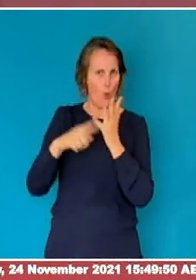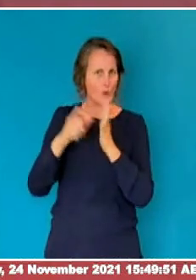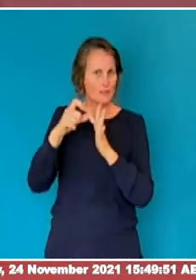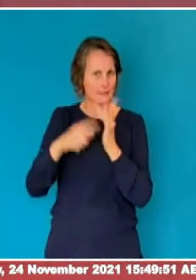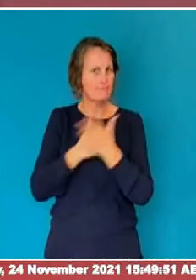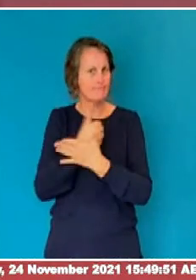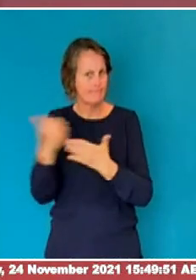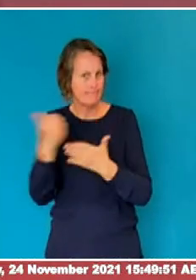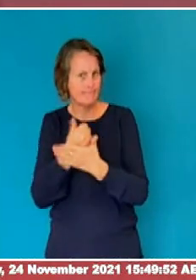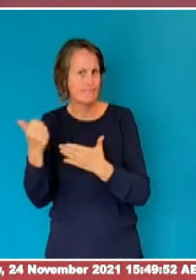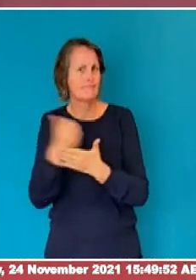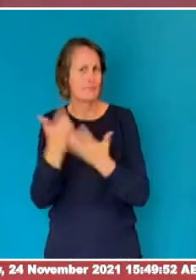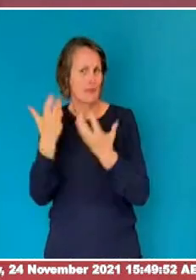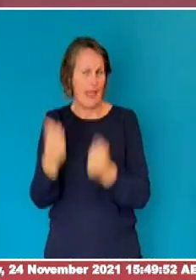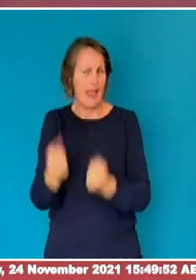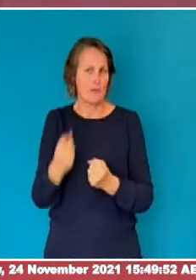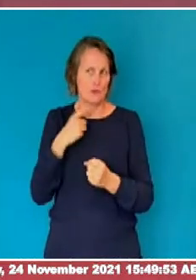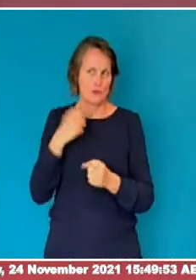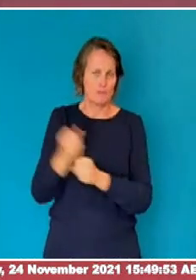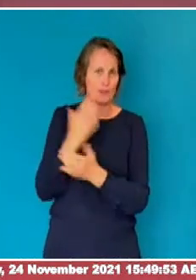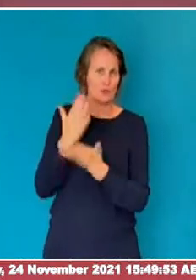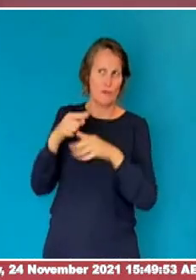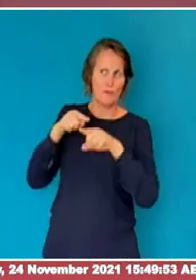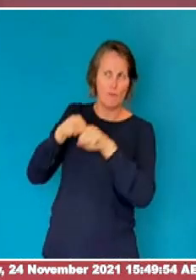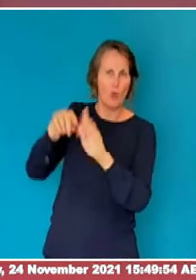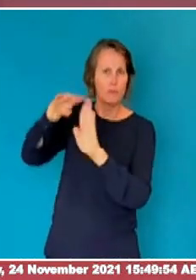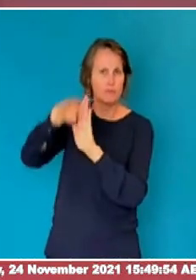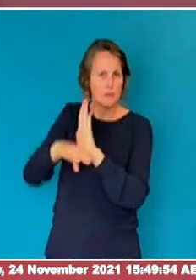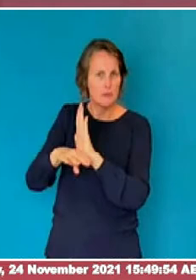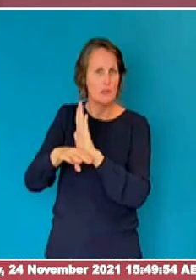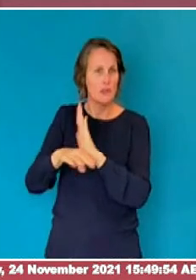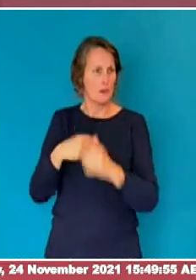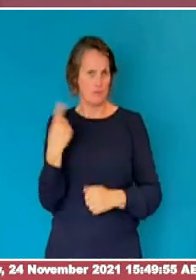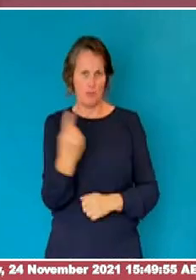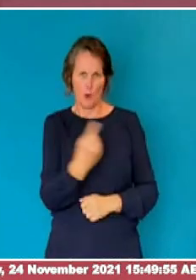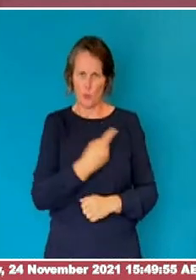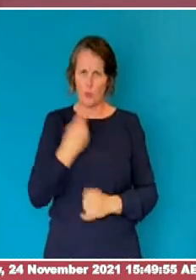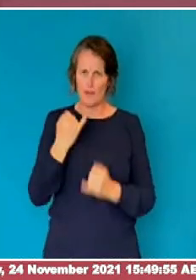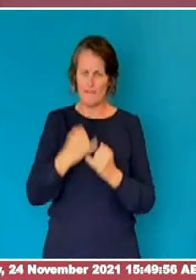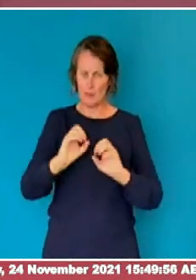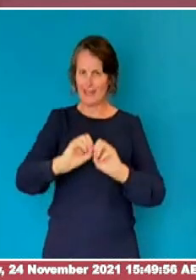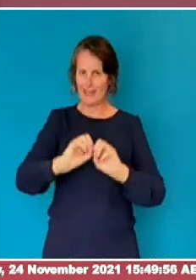But I think, more than anything, we are very clear on what we expect from our leaders in